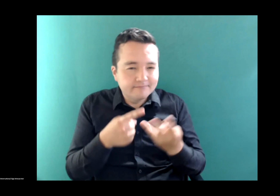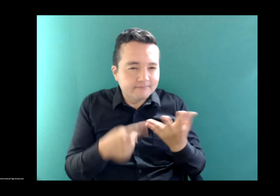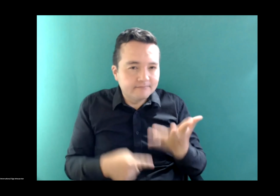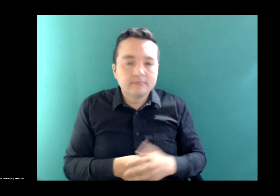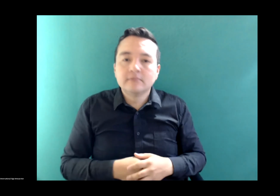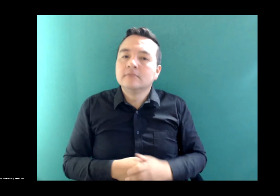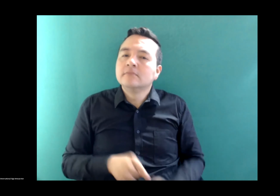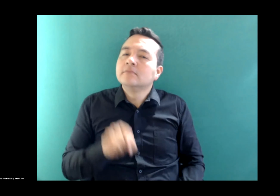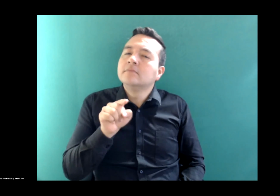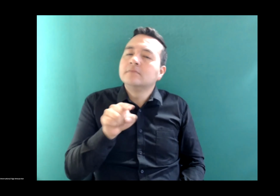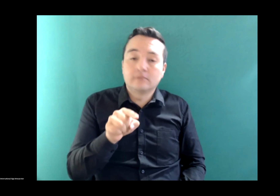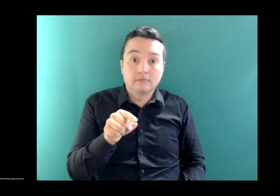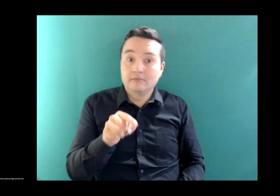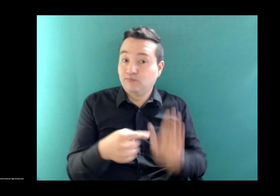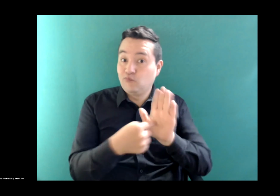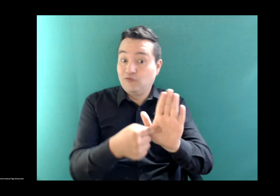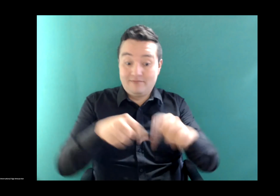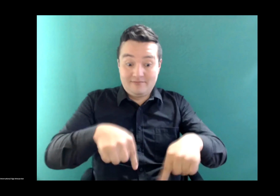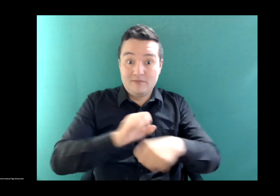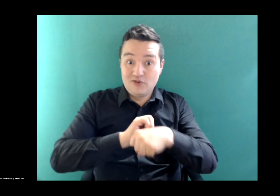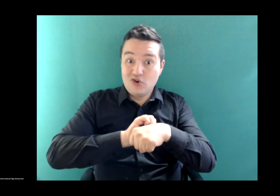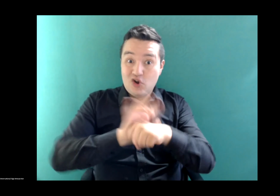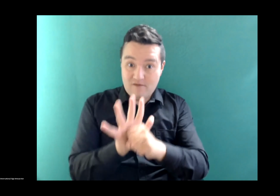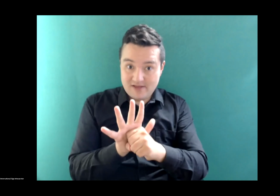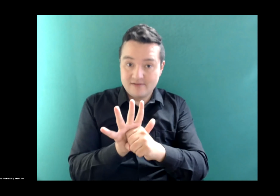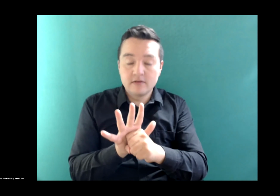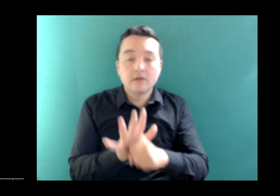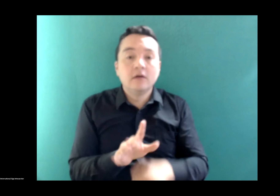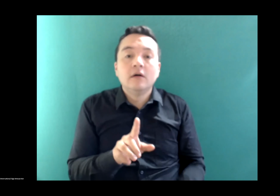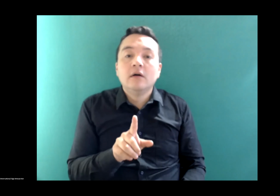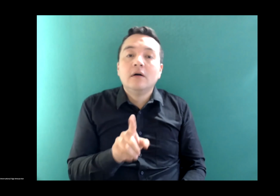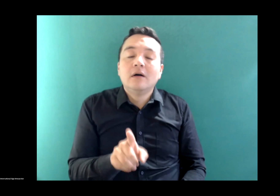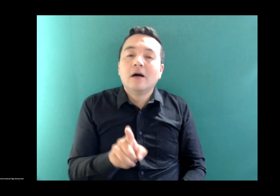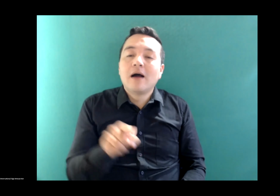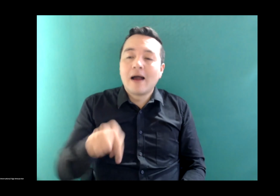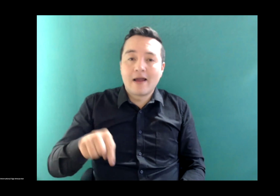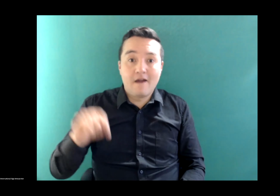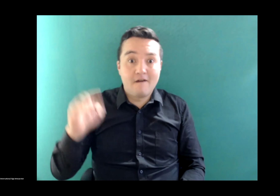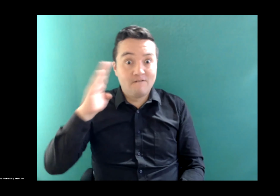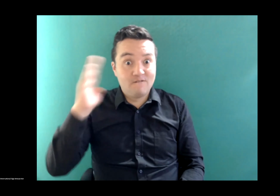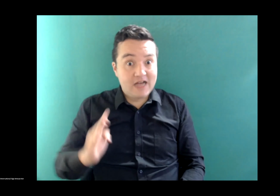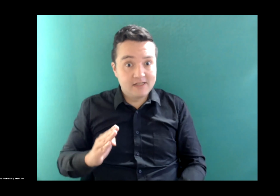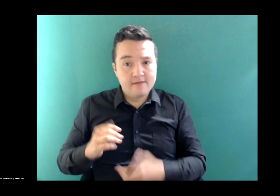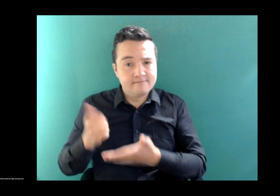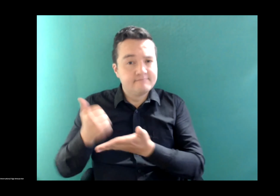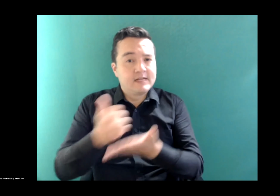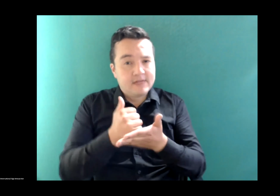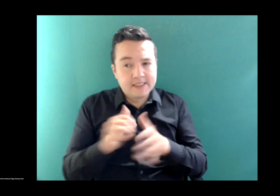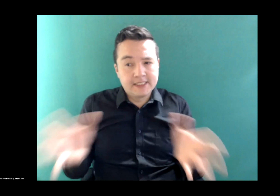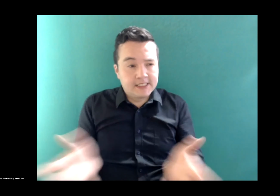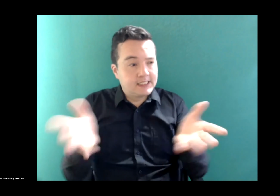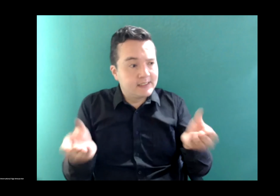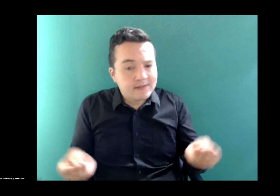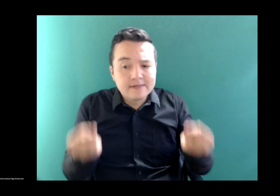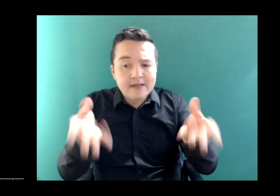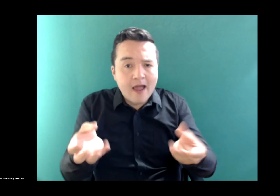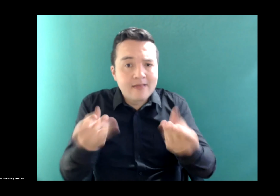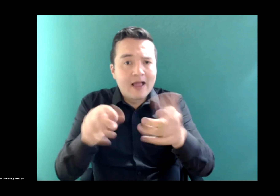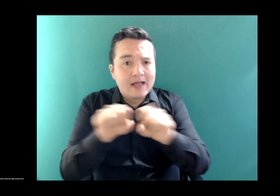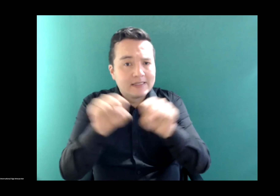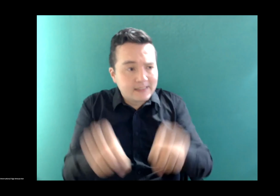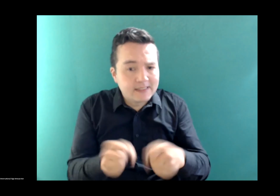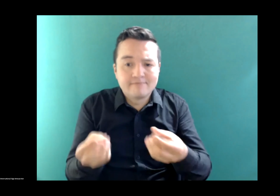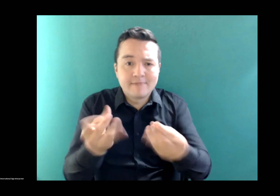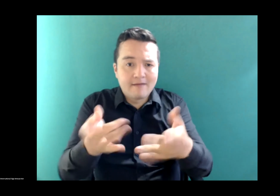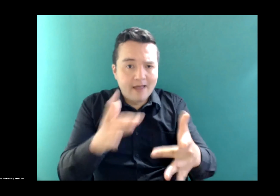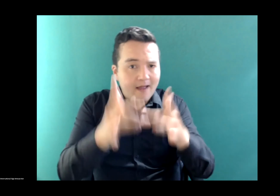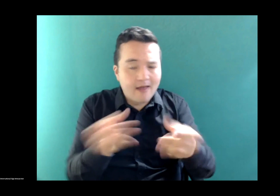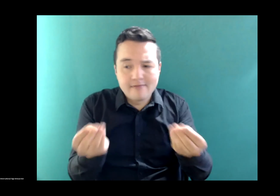We also need to provide accessible content like descriptions, like we are doing here today. like sign language and captioning.